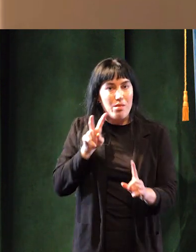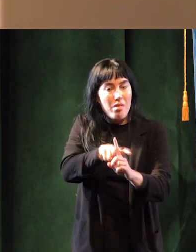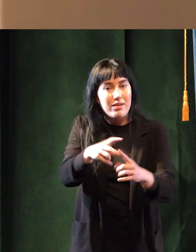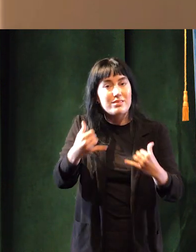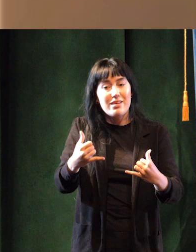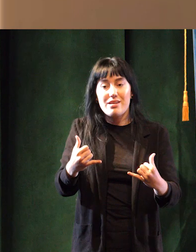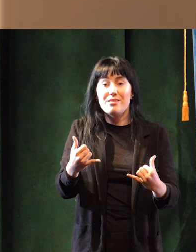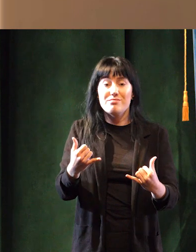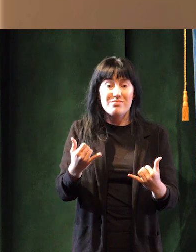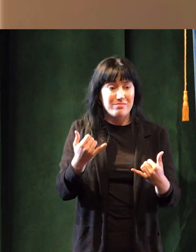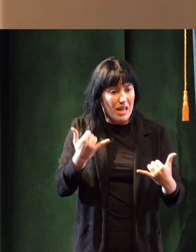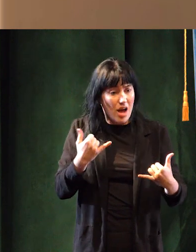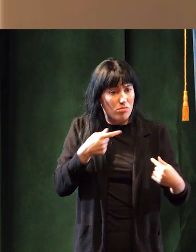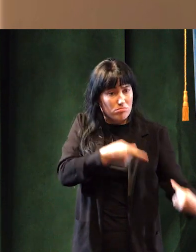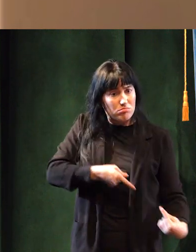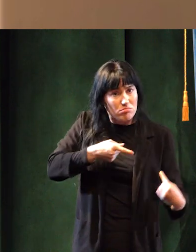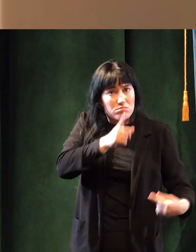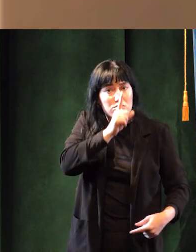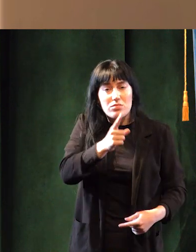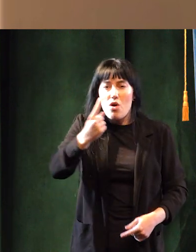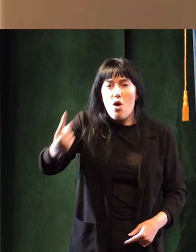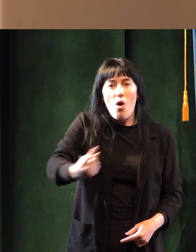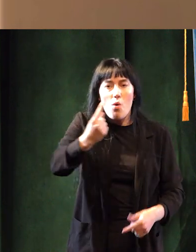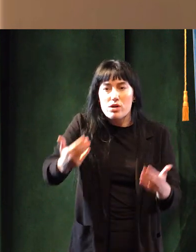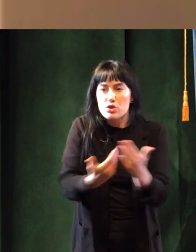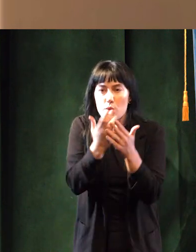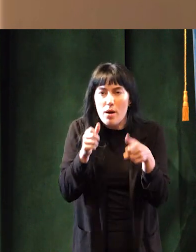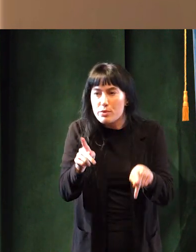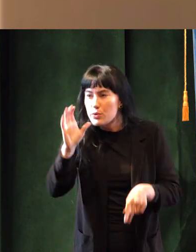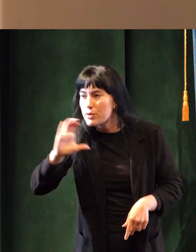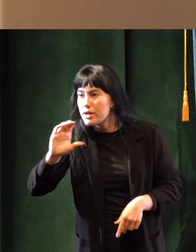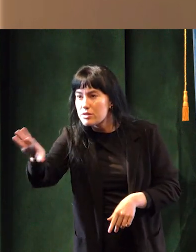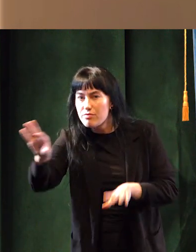that even in terms of difficulty there are always new opportunities new ways of